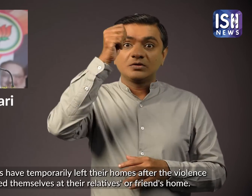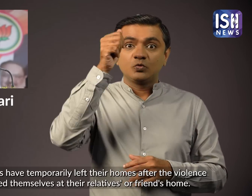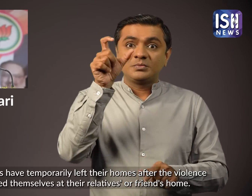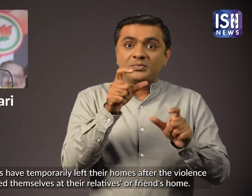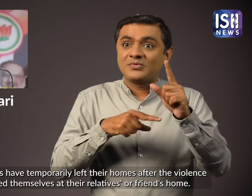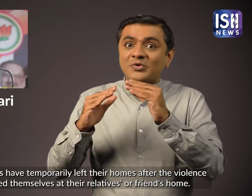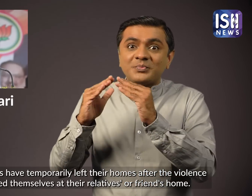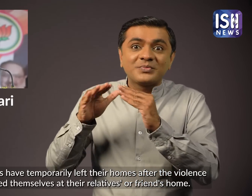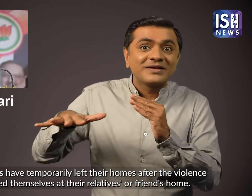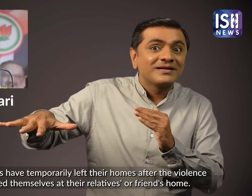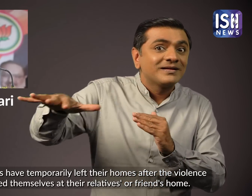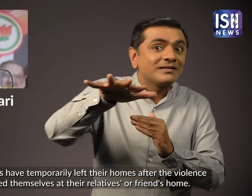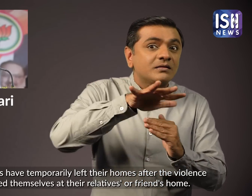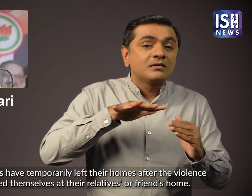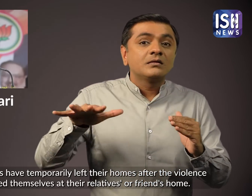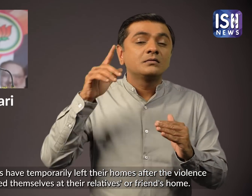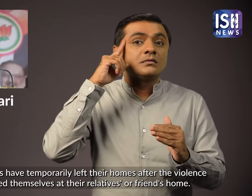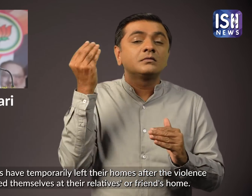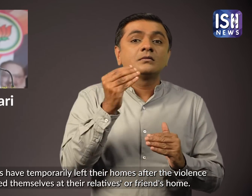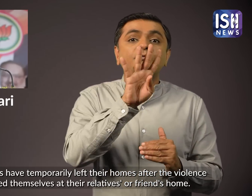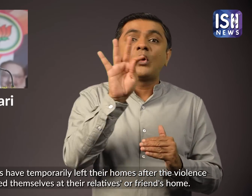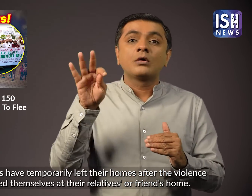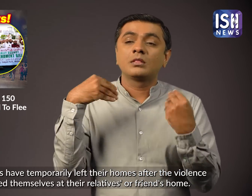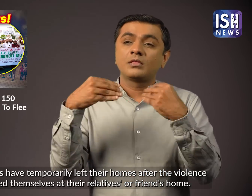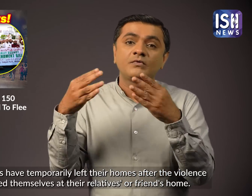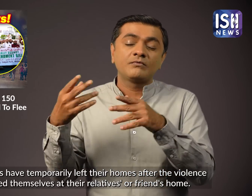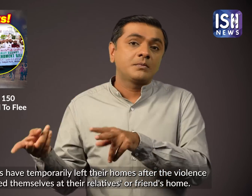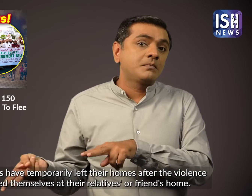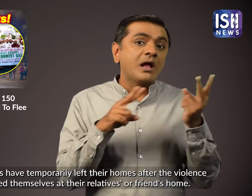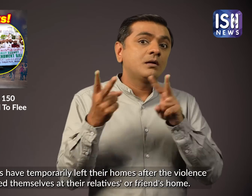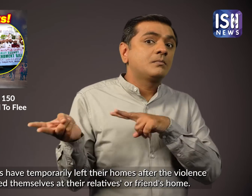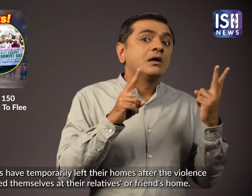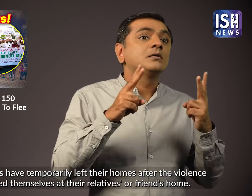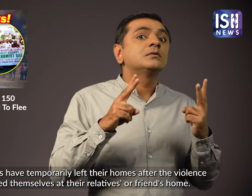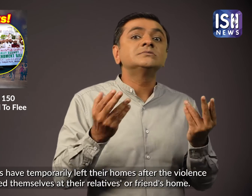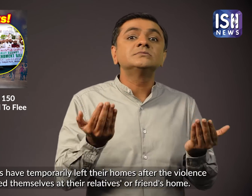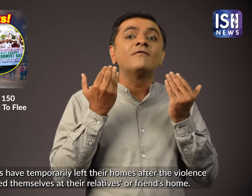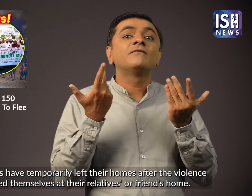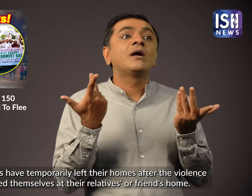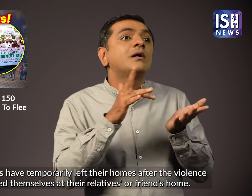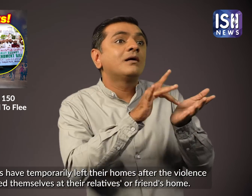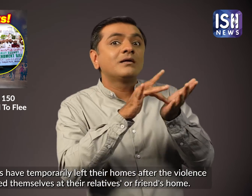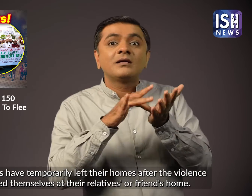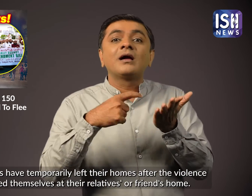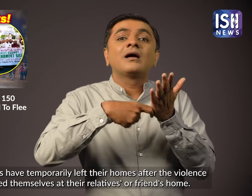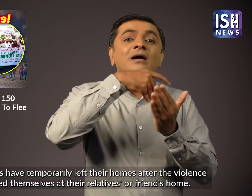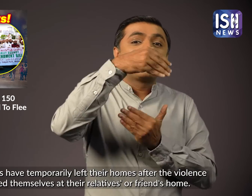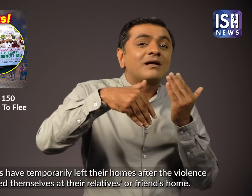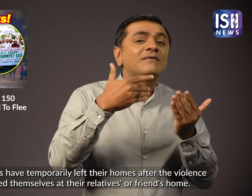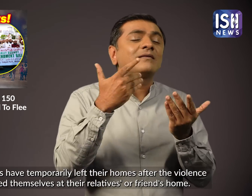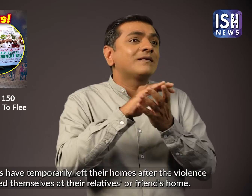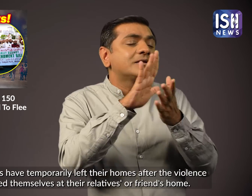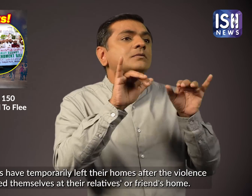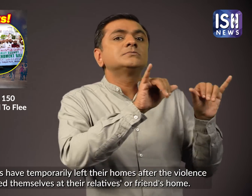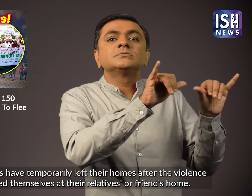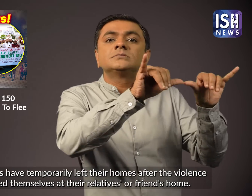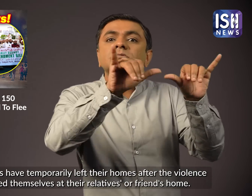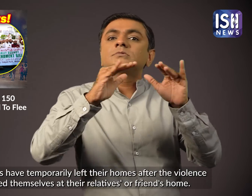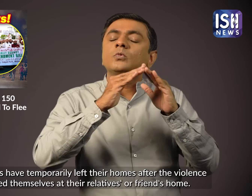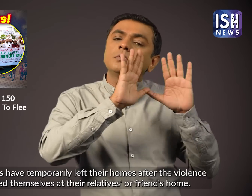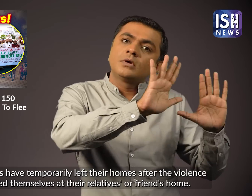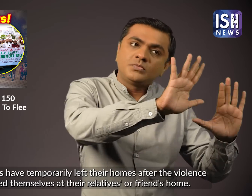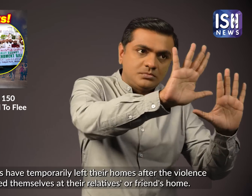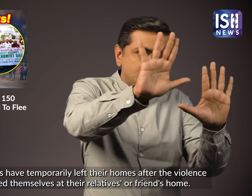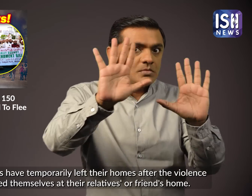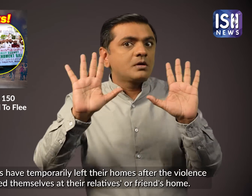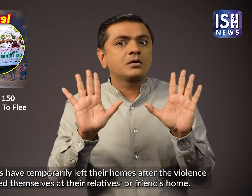over 400 Hindus have temporarily left their homes after the violence and sheltered themselves at their relatives' or friend's home.